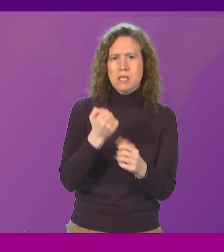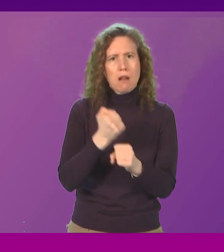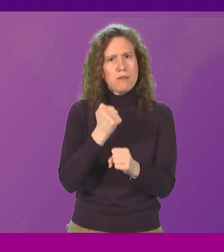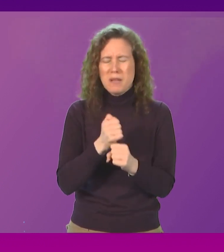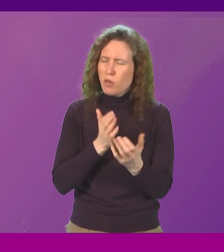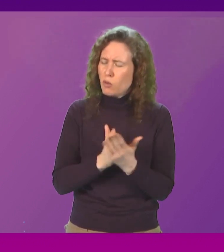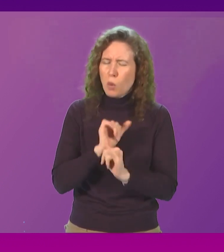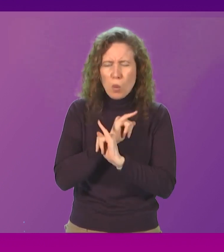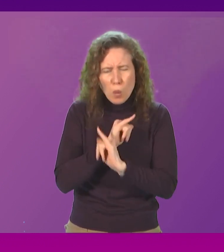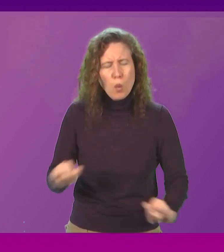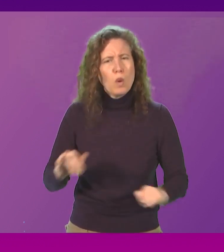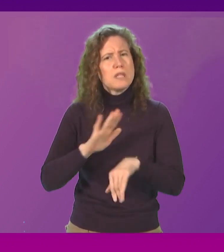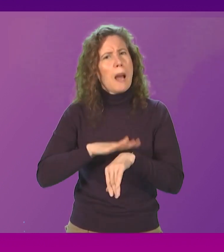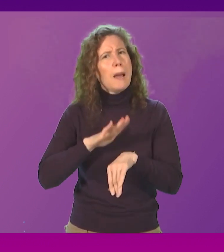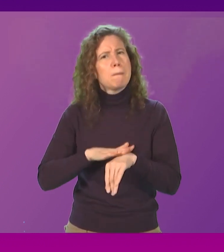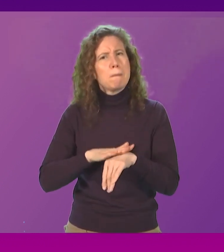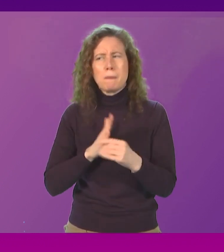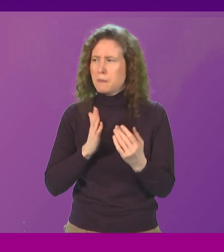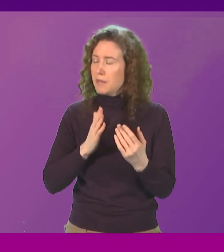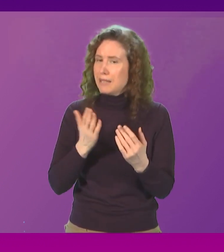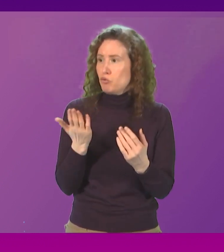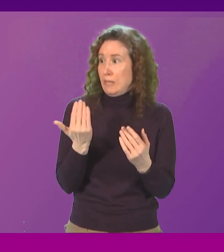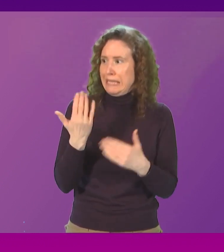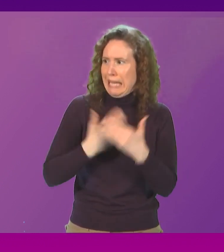times that Scotland has faced in recent history.